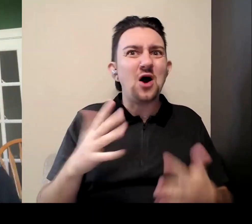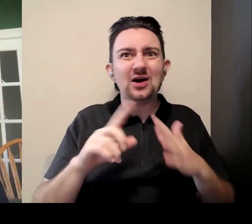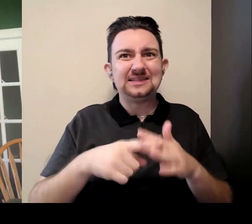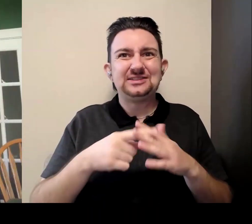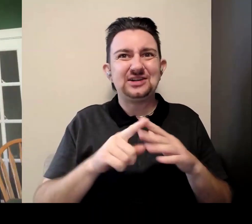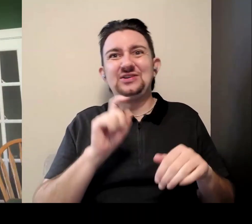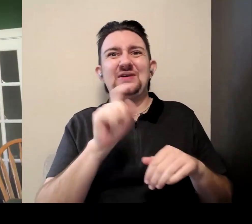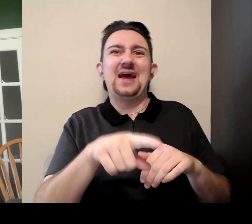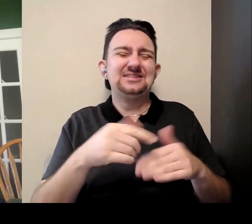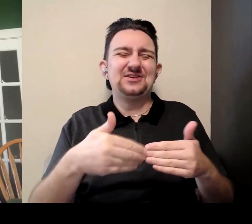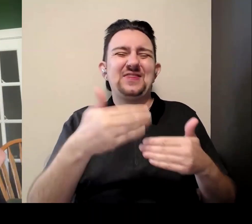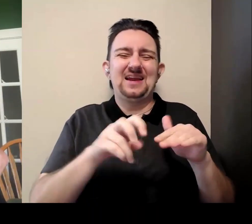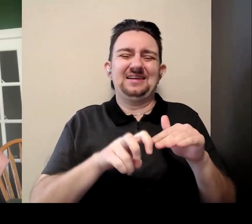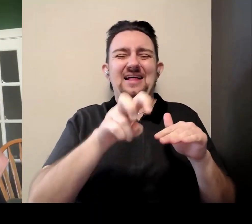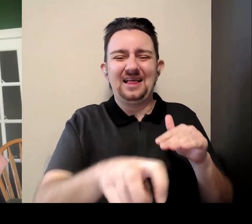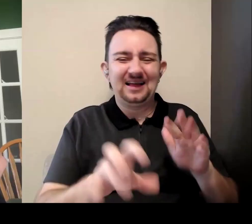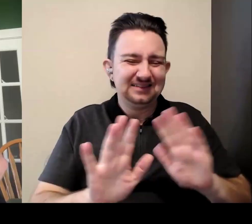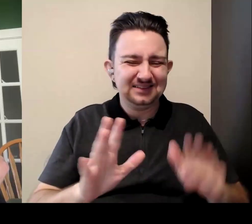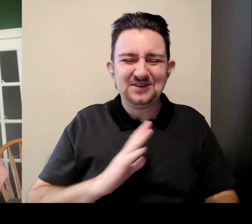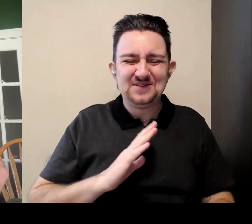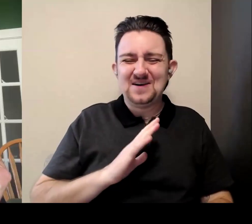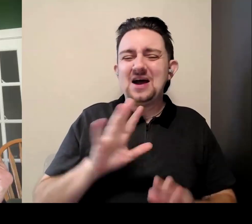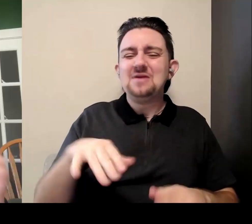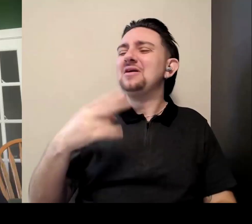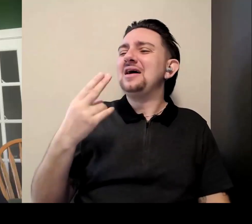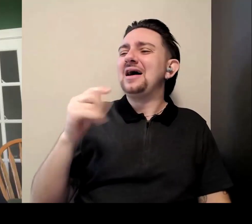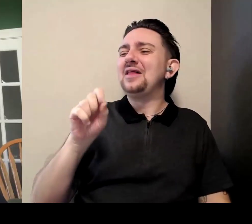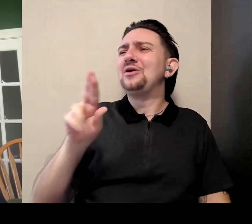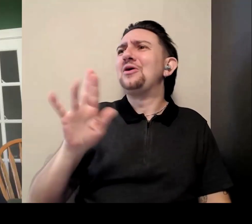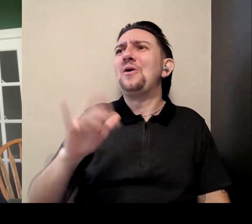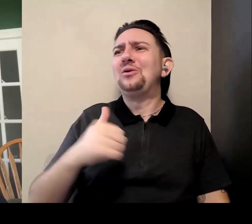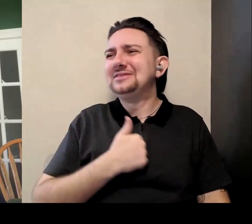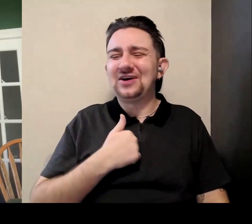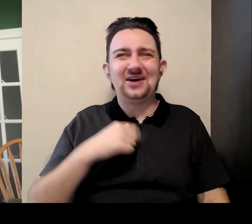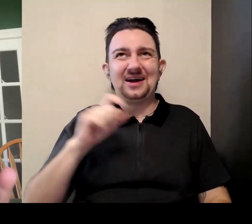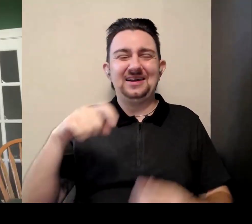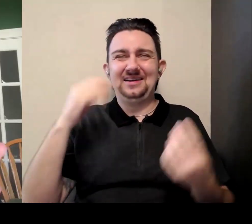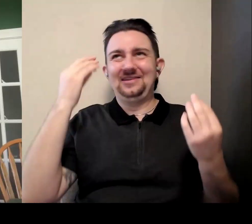Oh, well then I need to reorganize my thoughts with my language processing disorder.